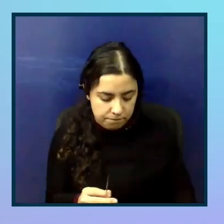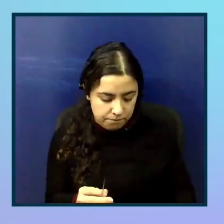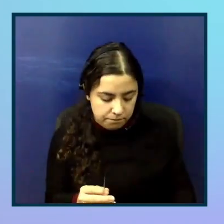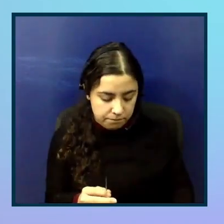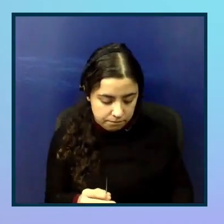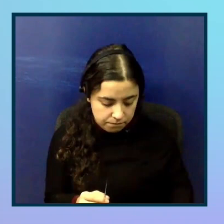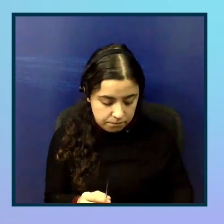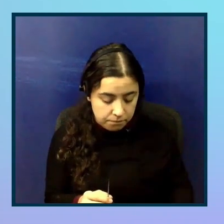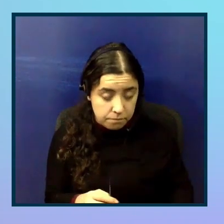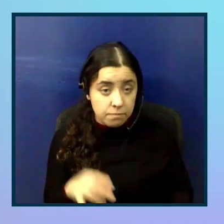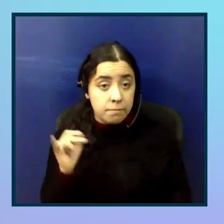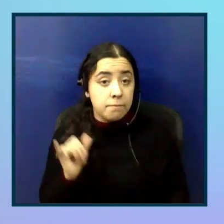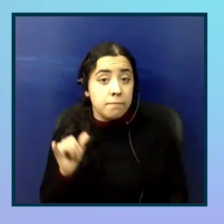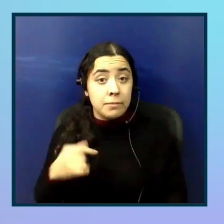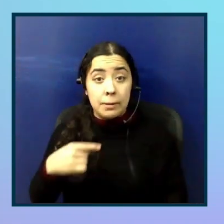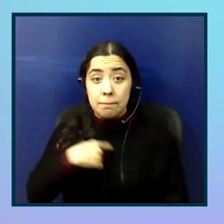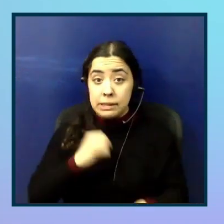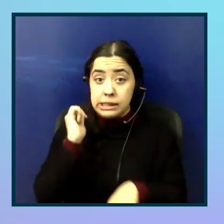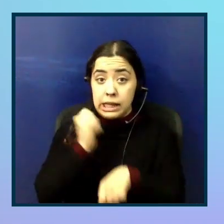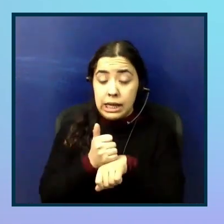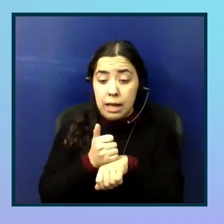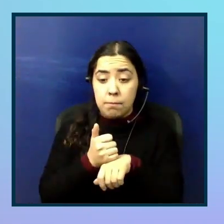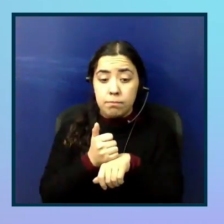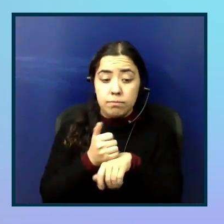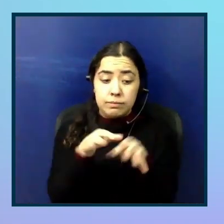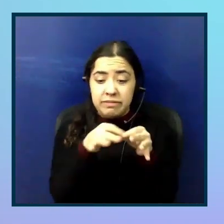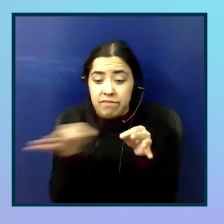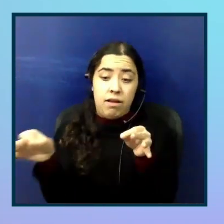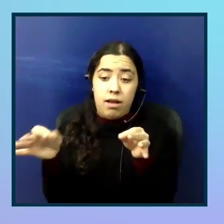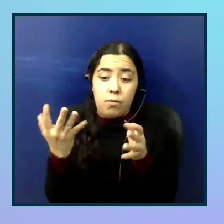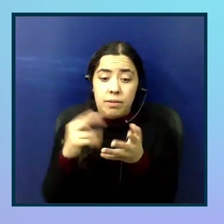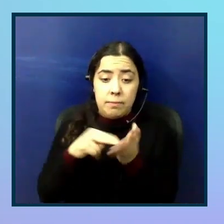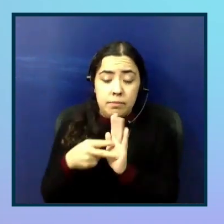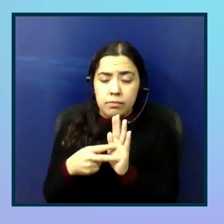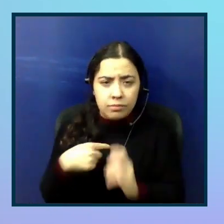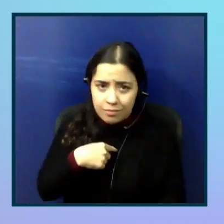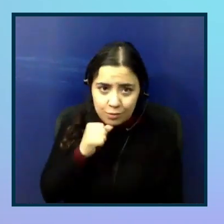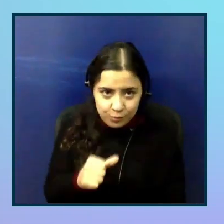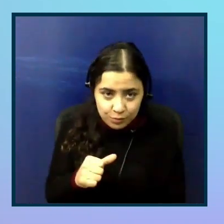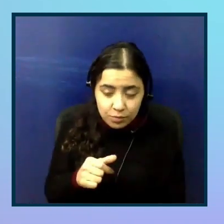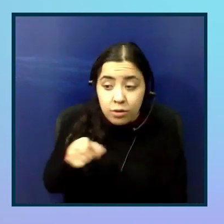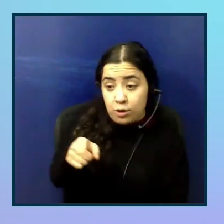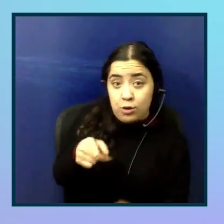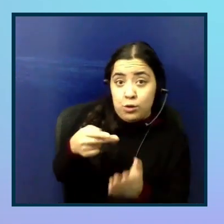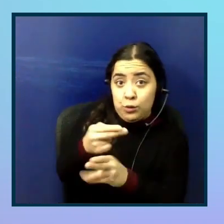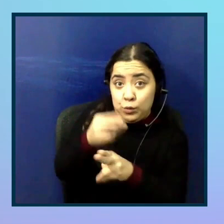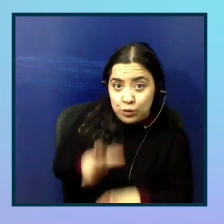I'd let the users define that. You know, if you ask a thousand users around something